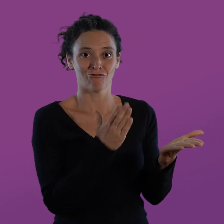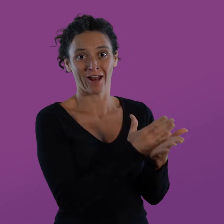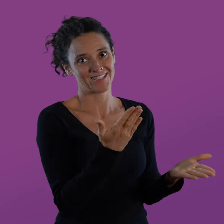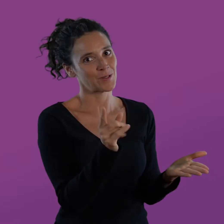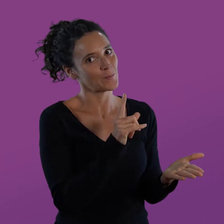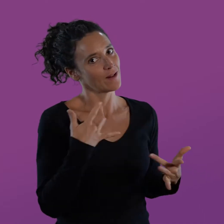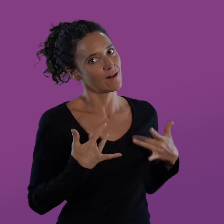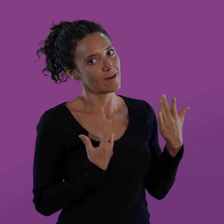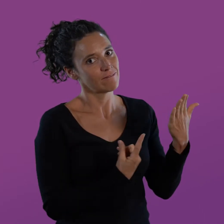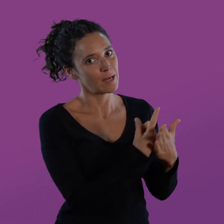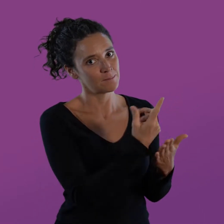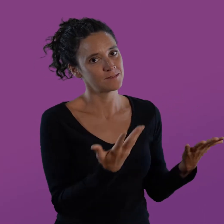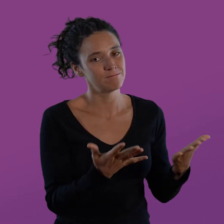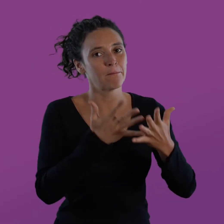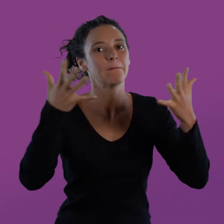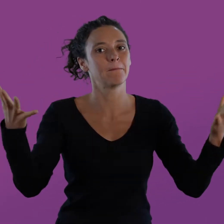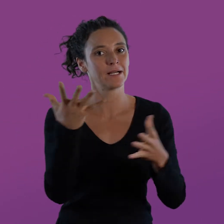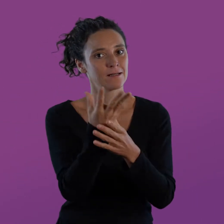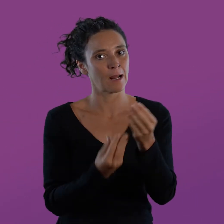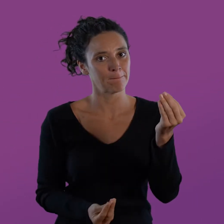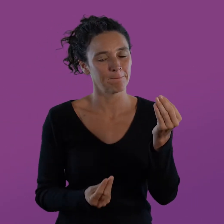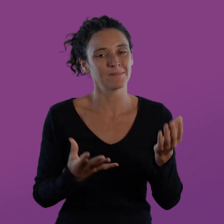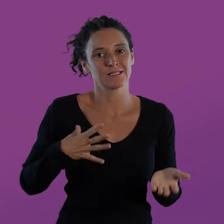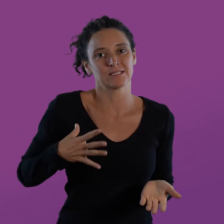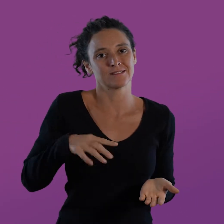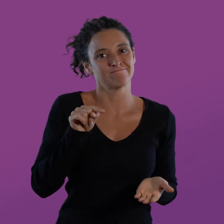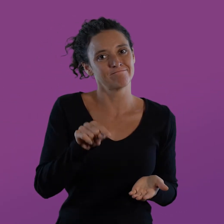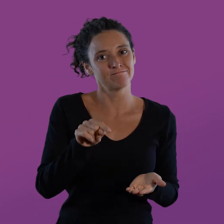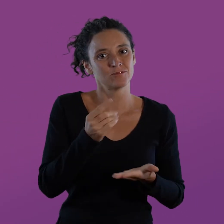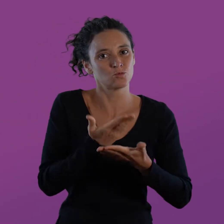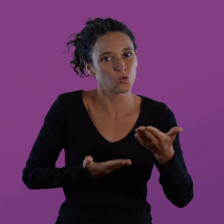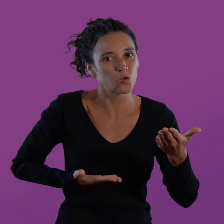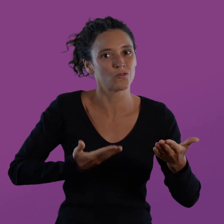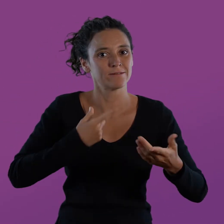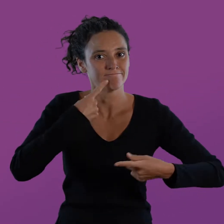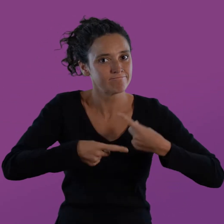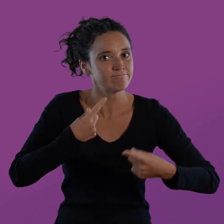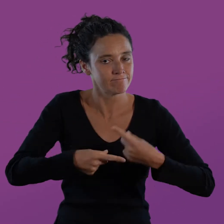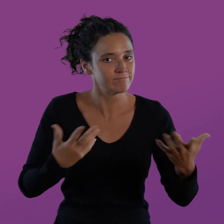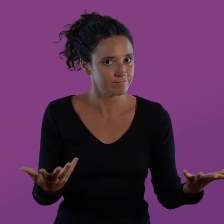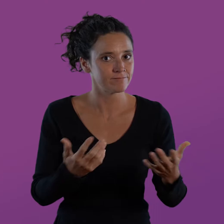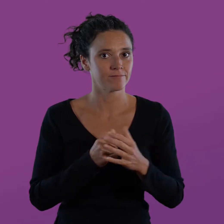and the reality confronting so many people with disability in their daily lives.